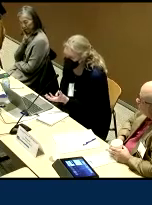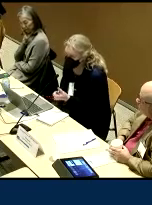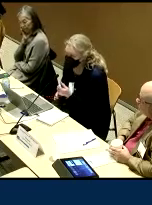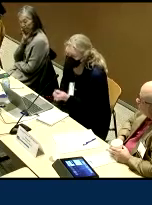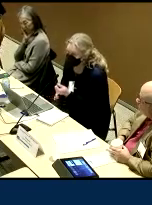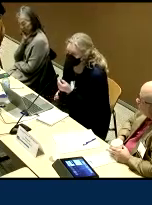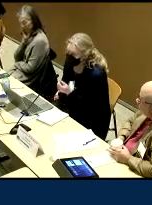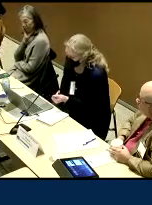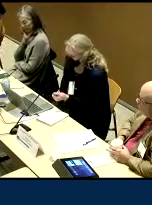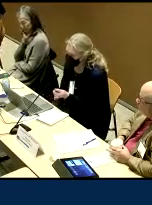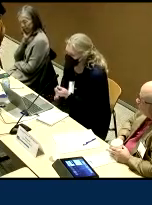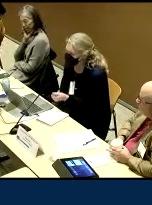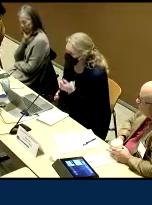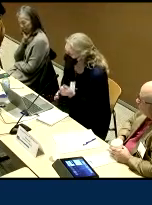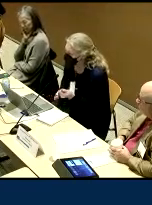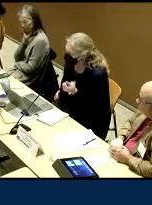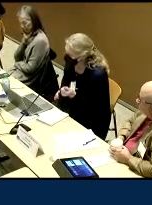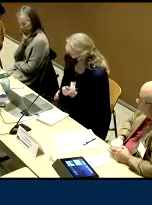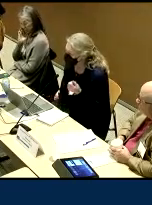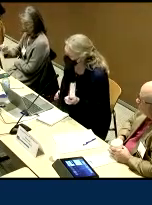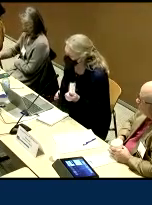Trouble is the home use tests are not delivering data.